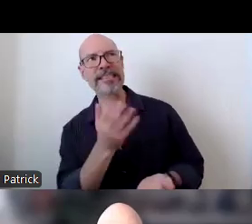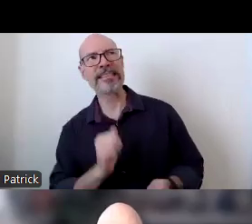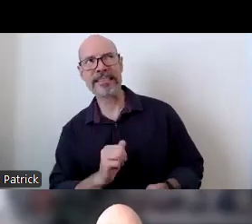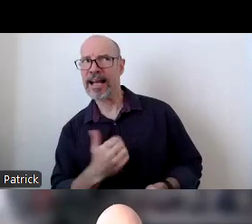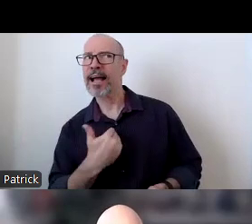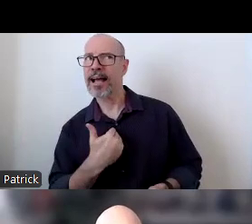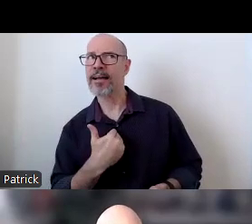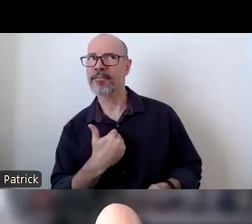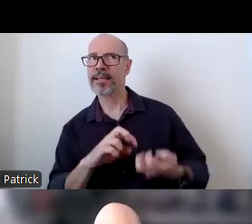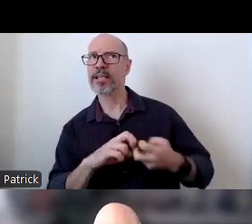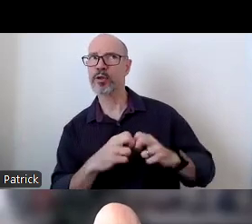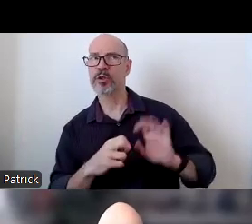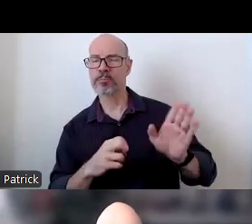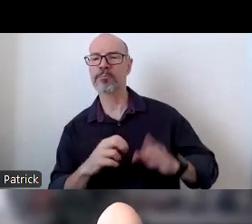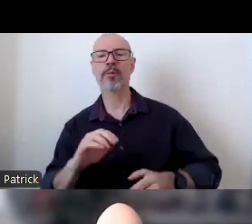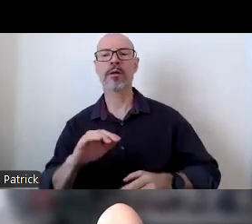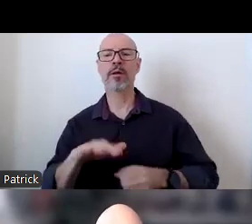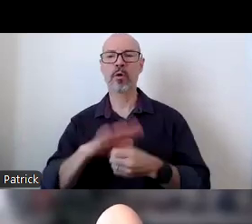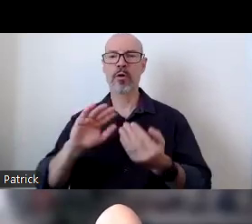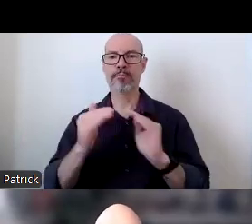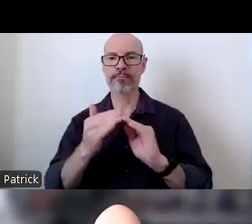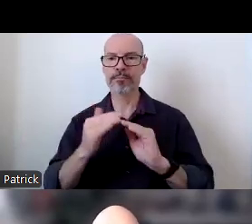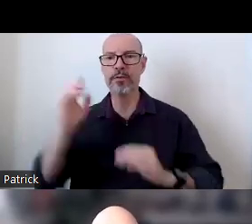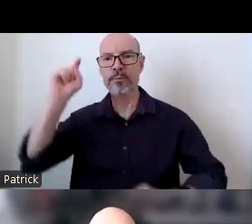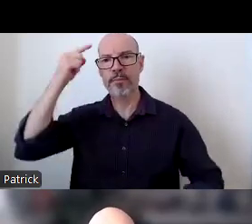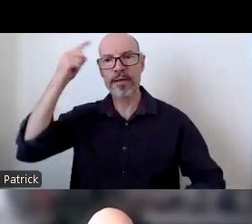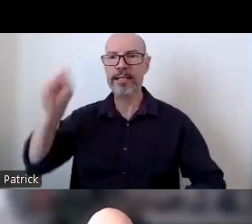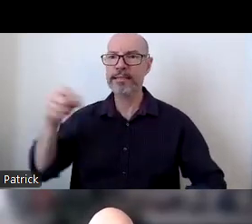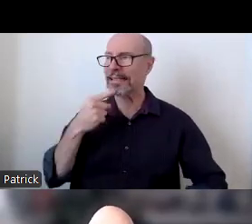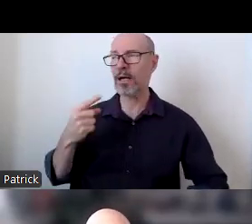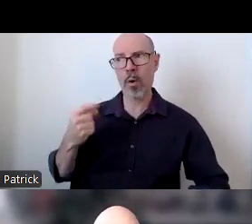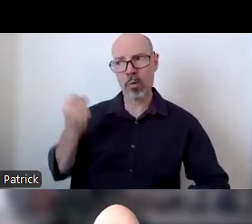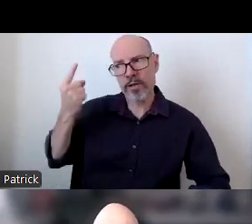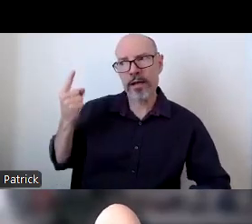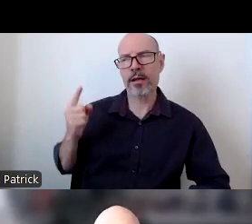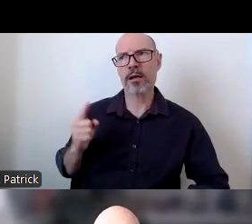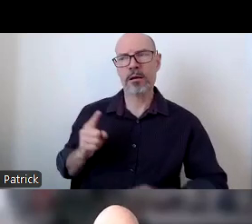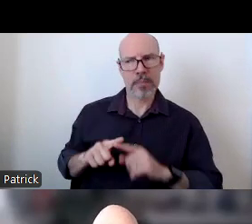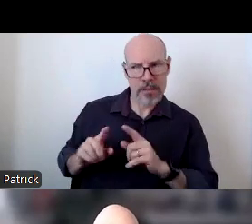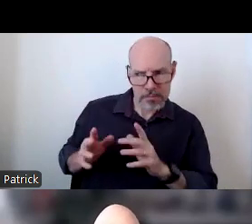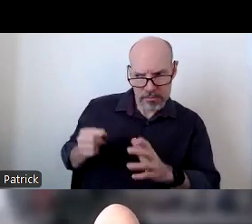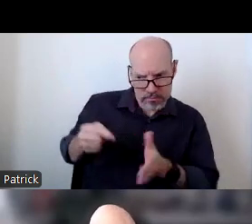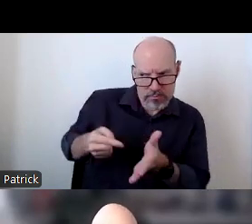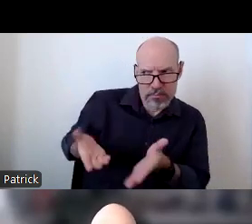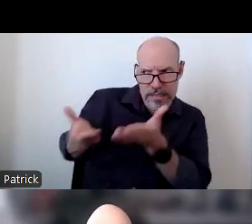local government can respond and say, we hear you. This is what we plan to do. Does it make sense. And have this kind of a